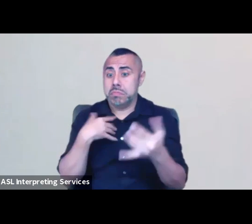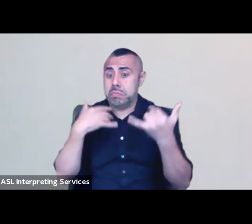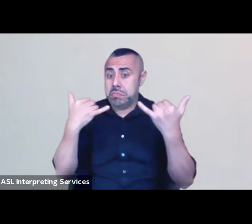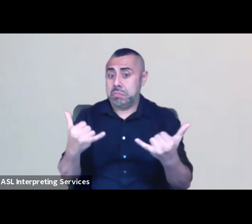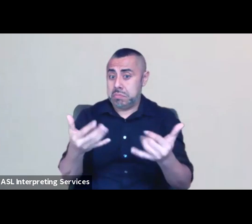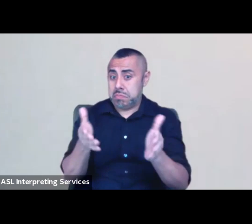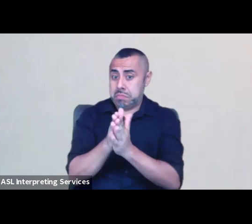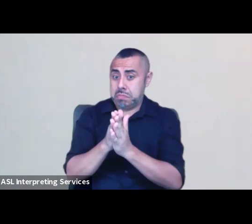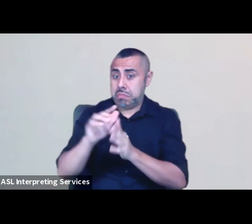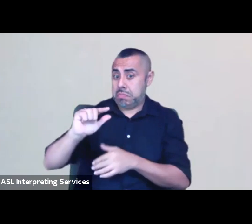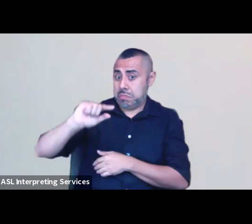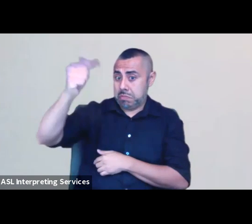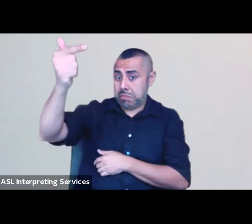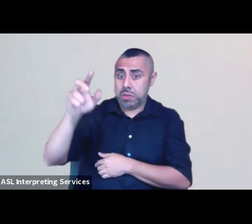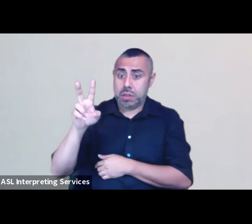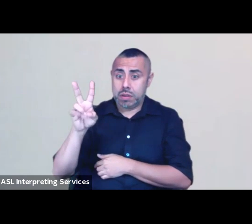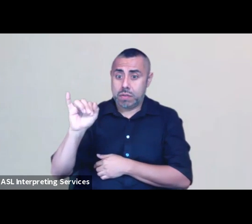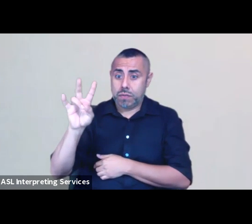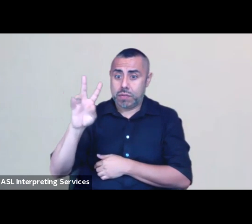around this reflective five?